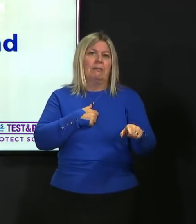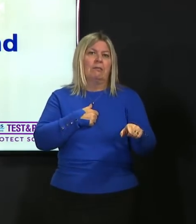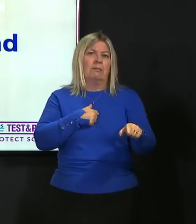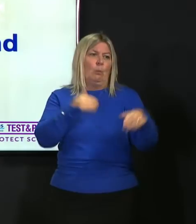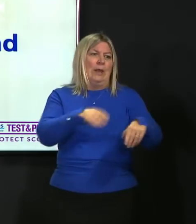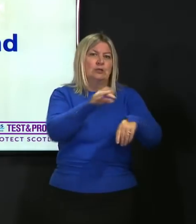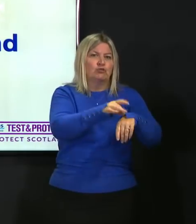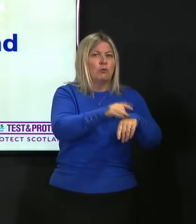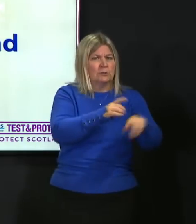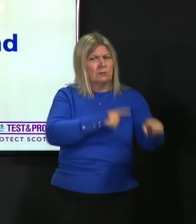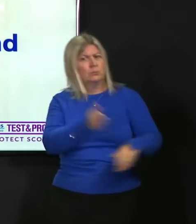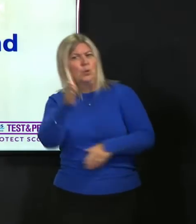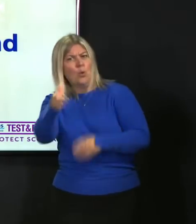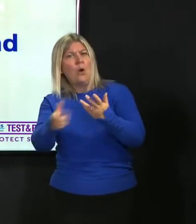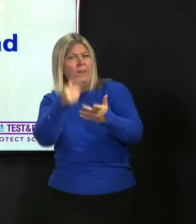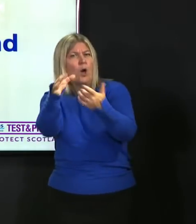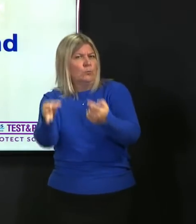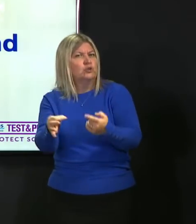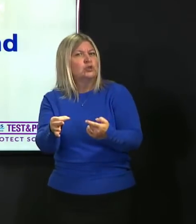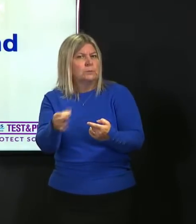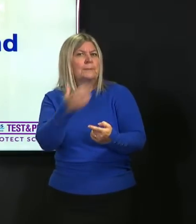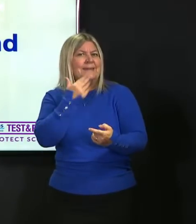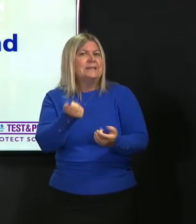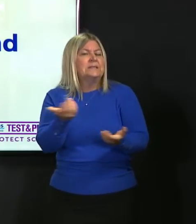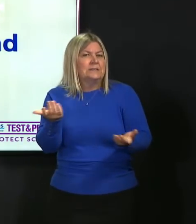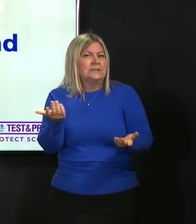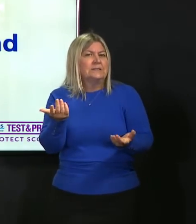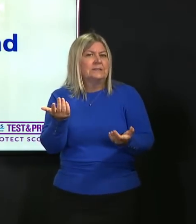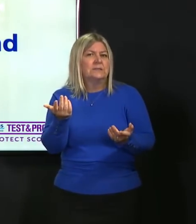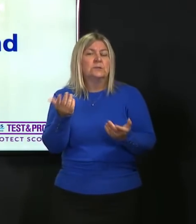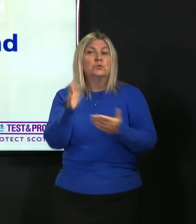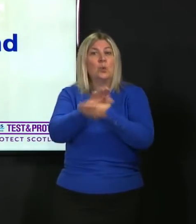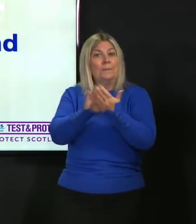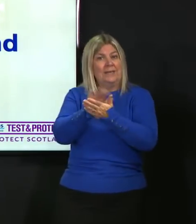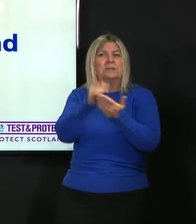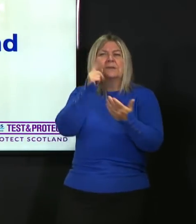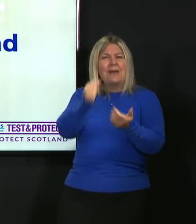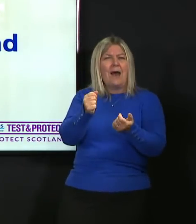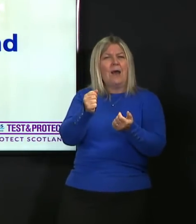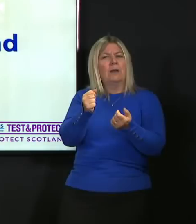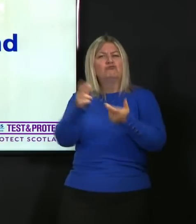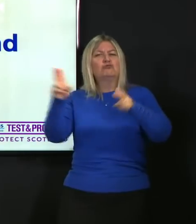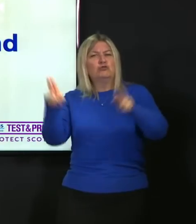the other options are explored, so that she can have symptomatic relief if that is needed.